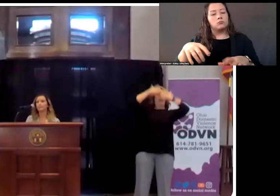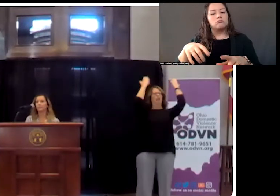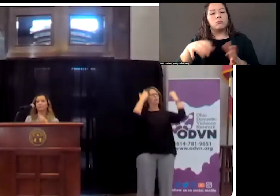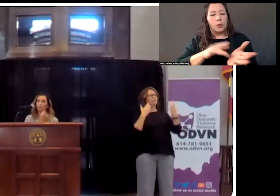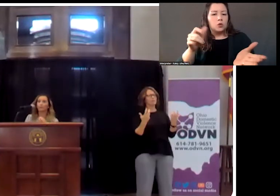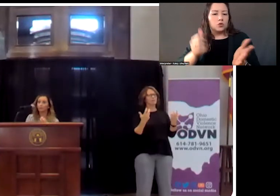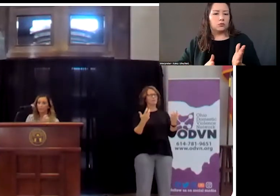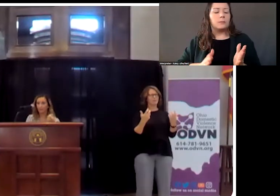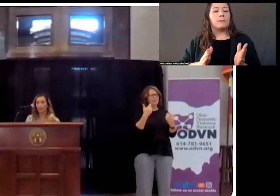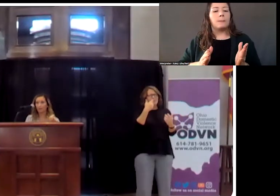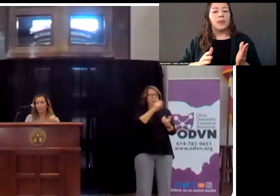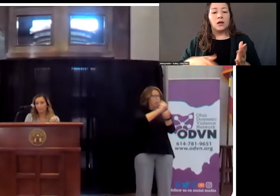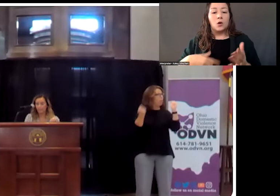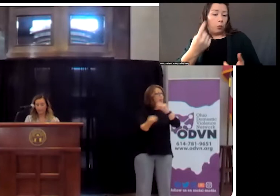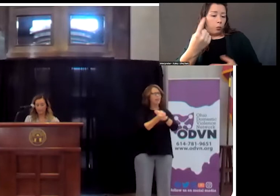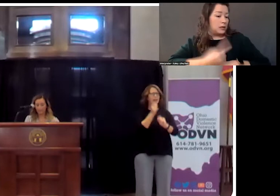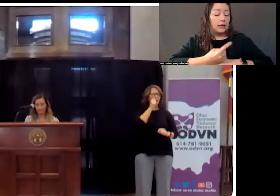He was supportive the previous day.